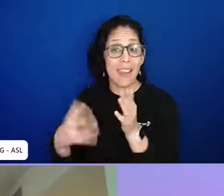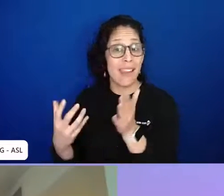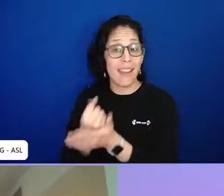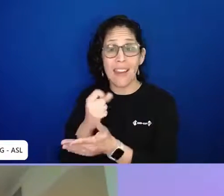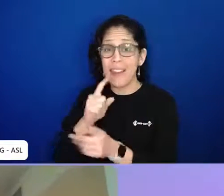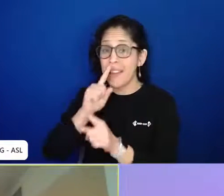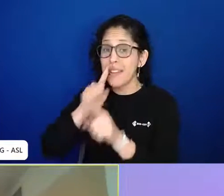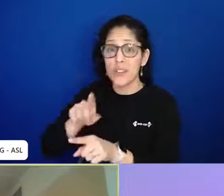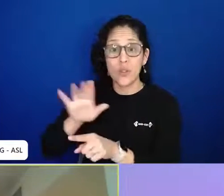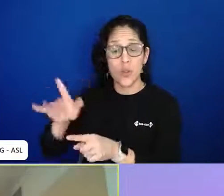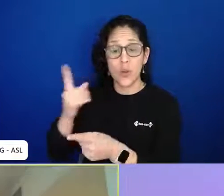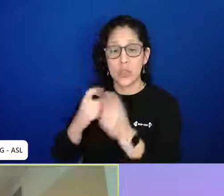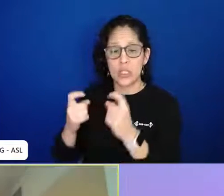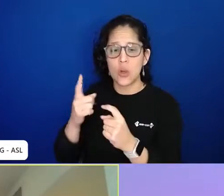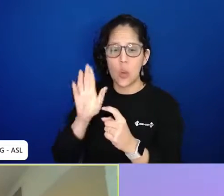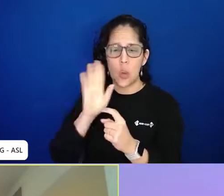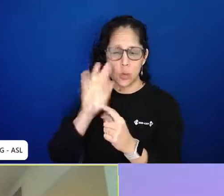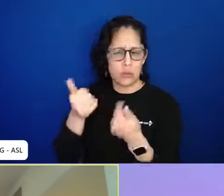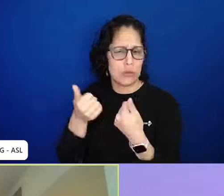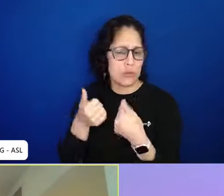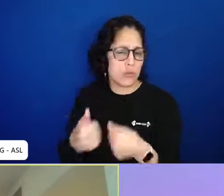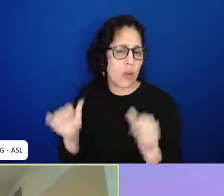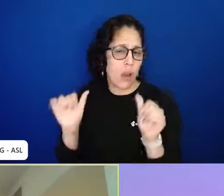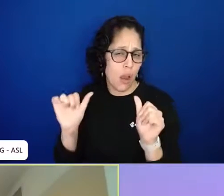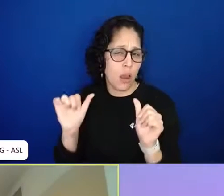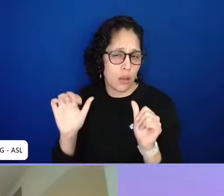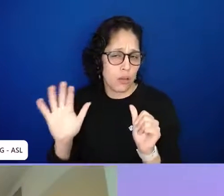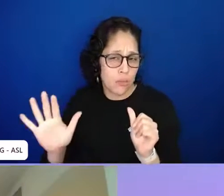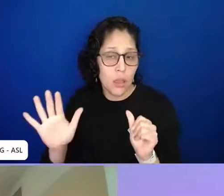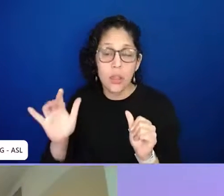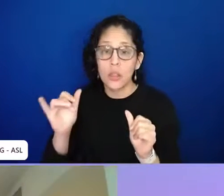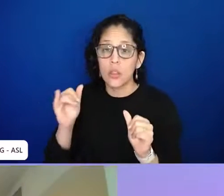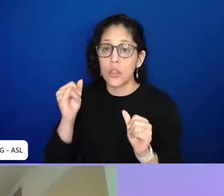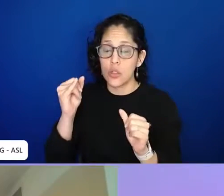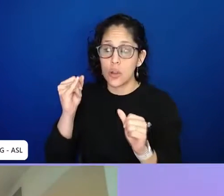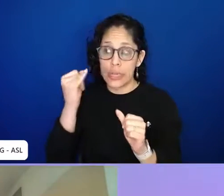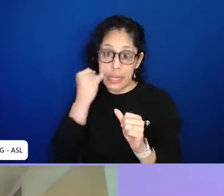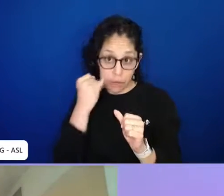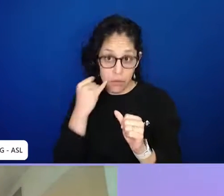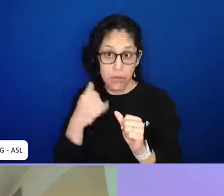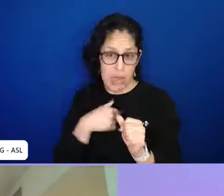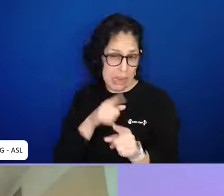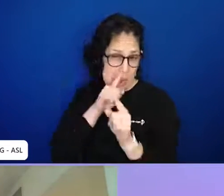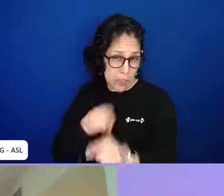topic. [Matthew Luken] Amanda is going to tell you if we don't